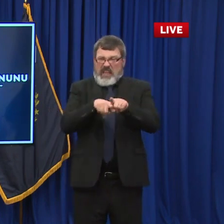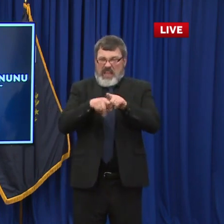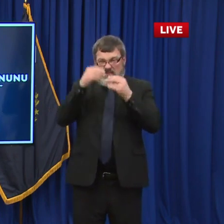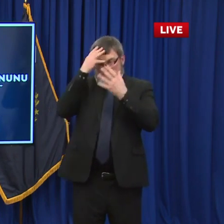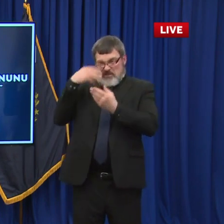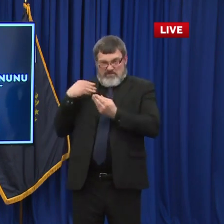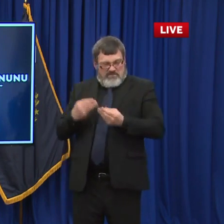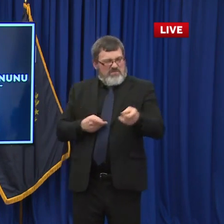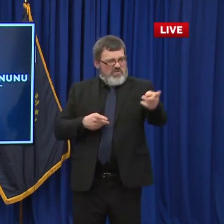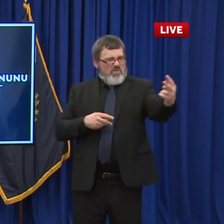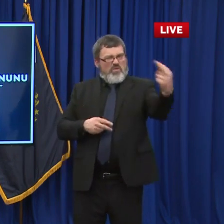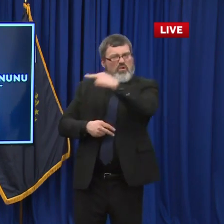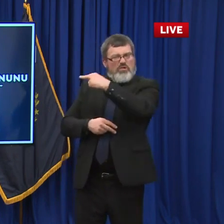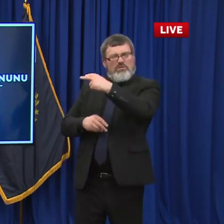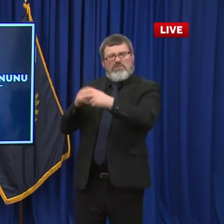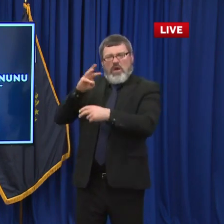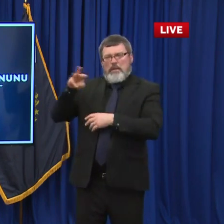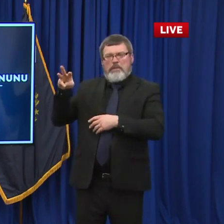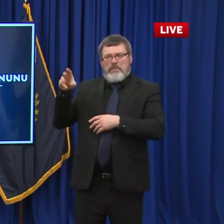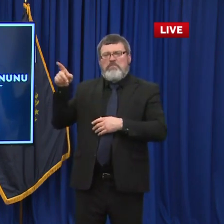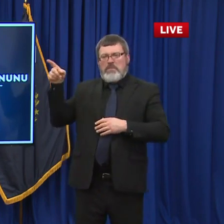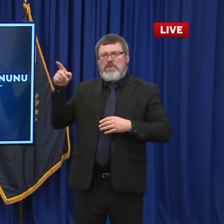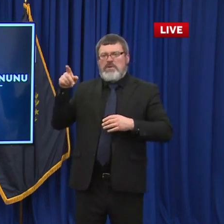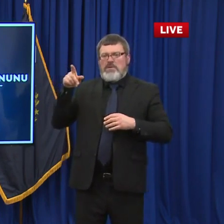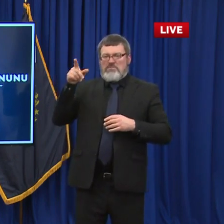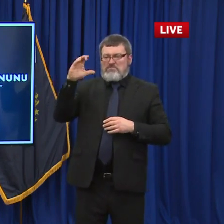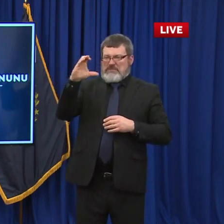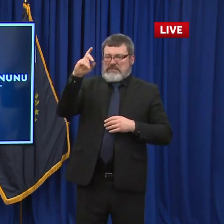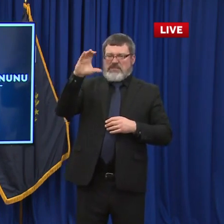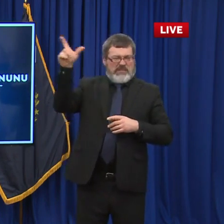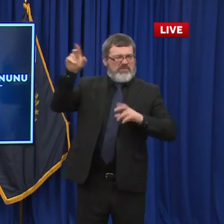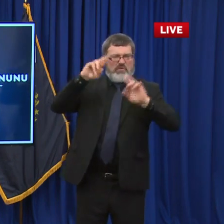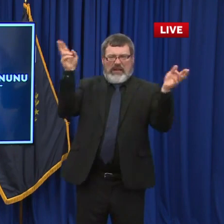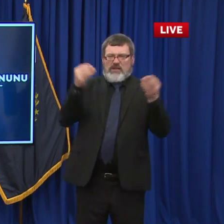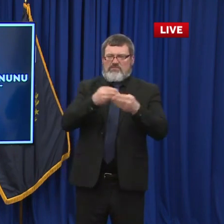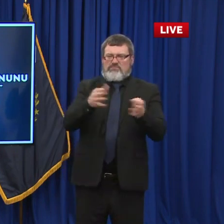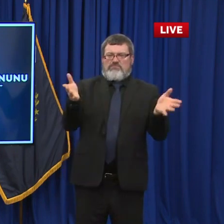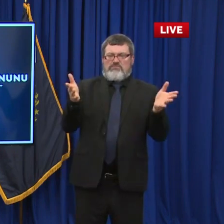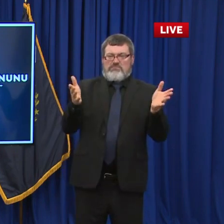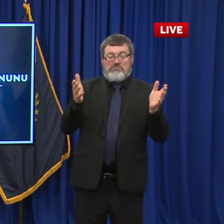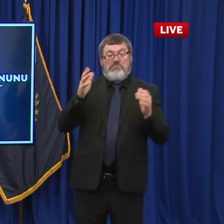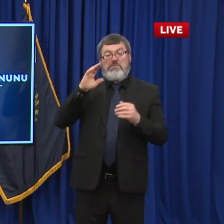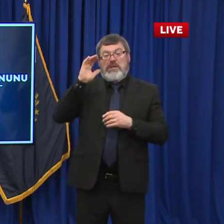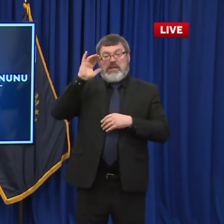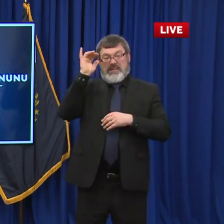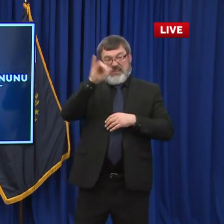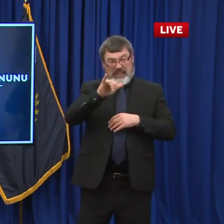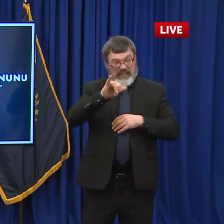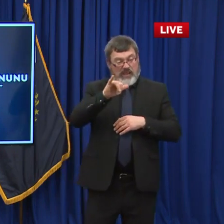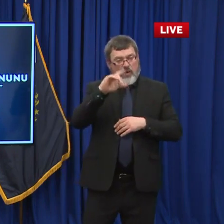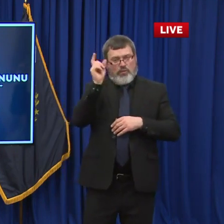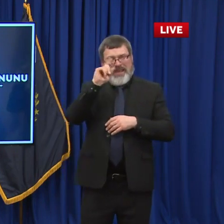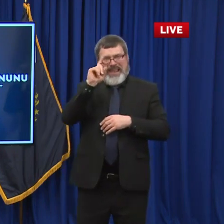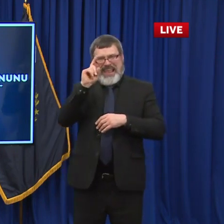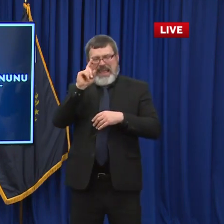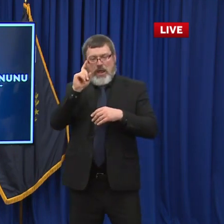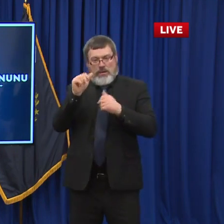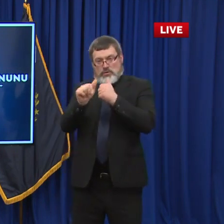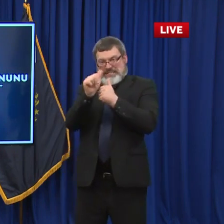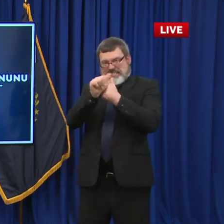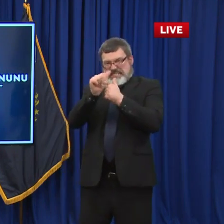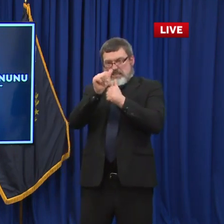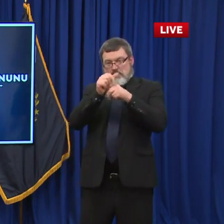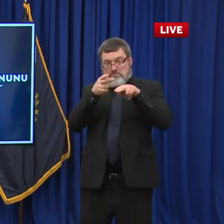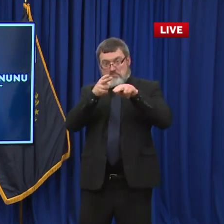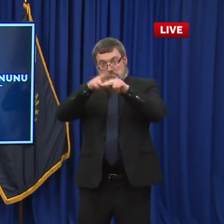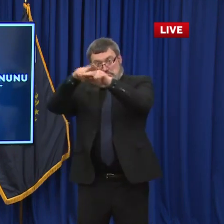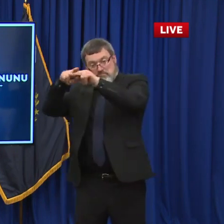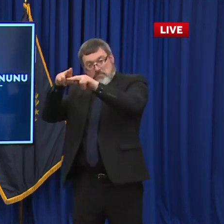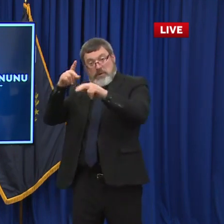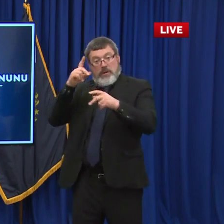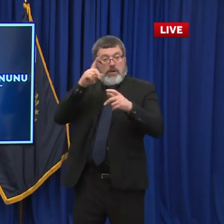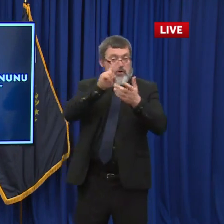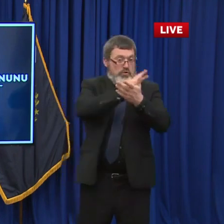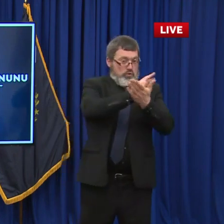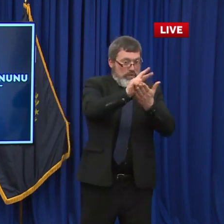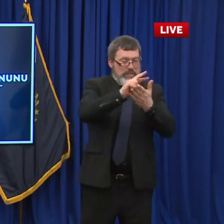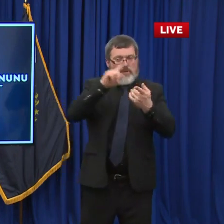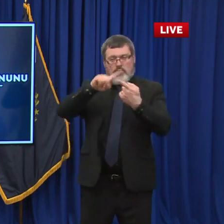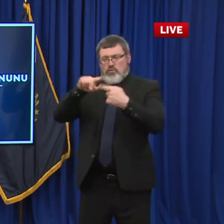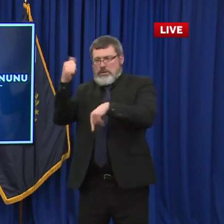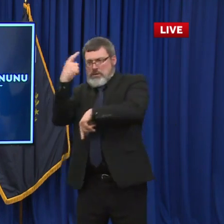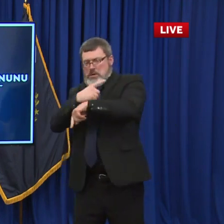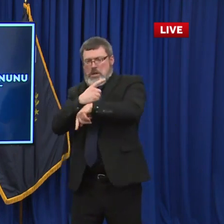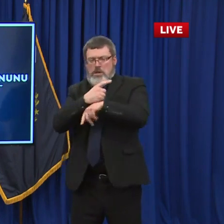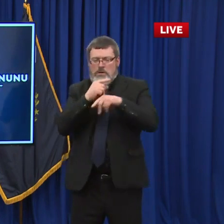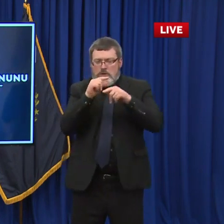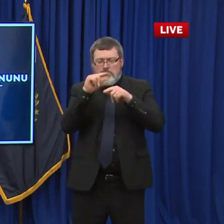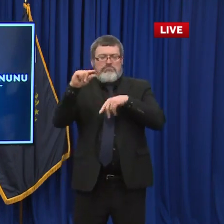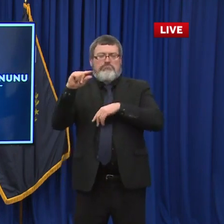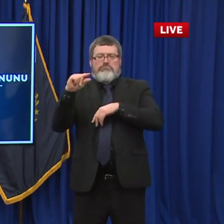PEOPLE CAN GO IN LOOK AT THE CDC GUIDANCE THEMSELVES, BUT EVEN THOUGH THERE MIGHT BE SMALL INCREASED RISK FROM A 14 DAY QUARANTINE TO A 10 DAY QUARANTINE, THE OVERALL BENEFIT